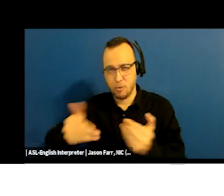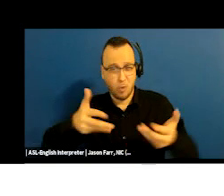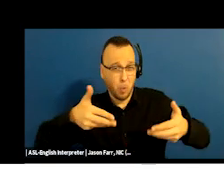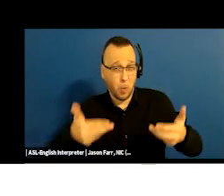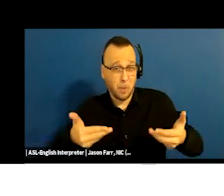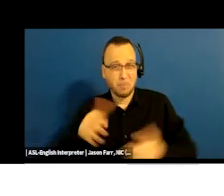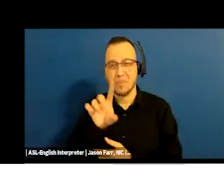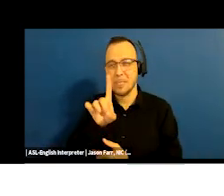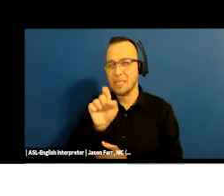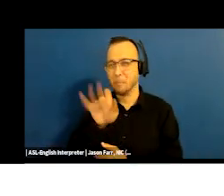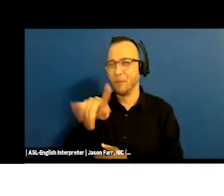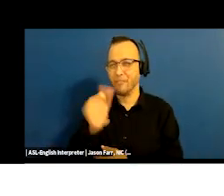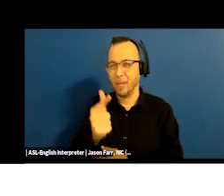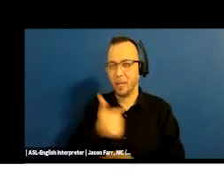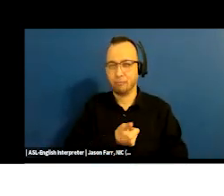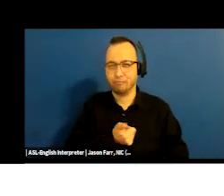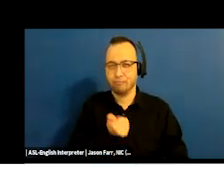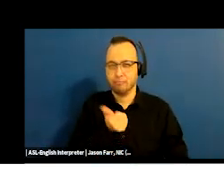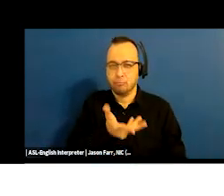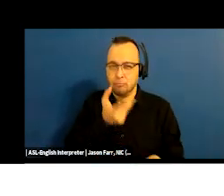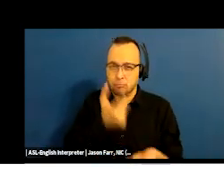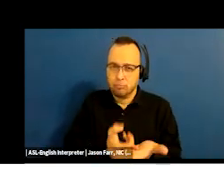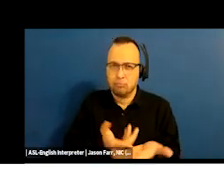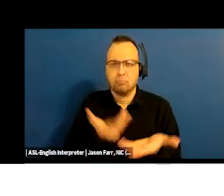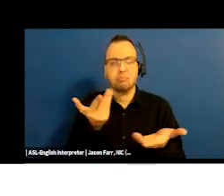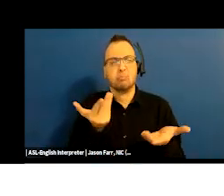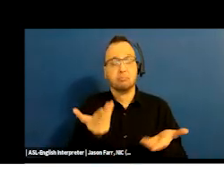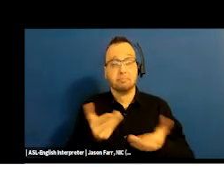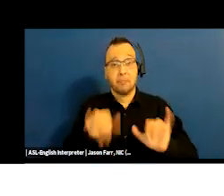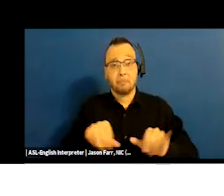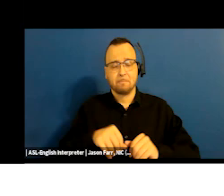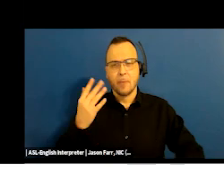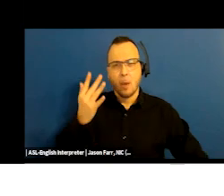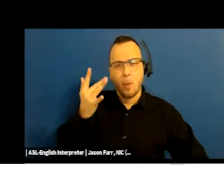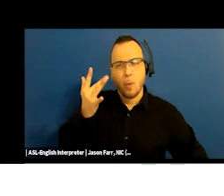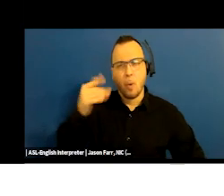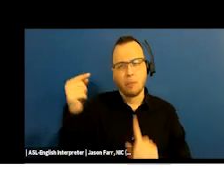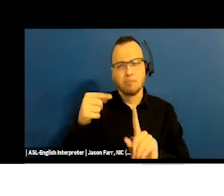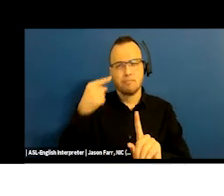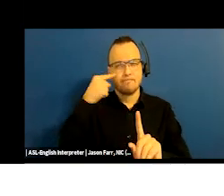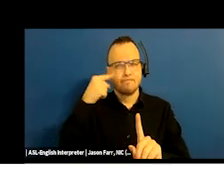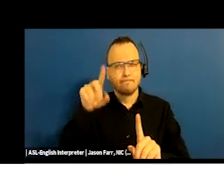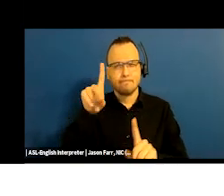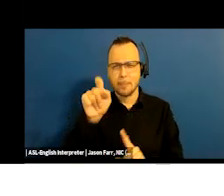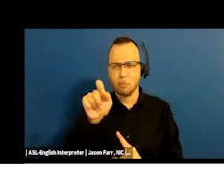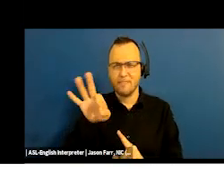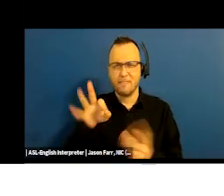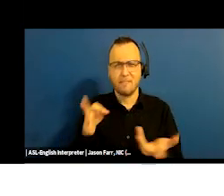there is an opportunity that happens immediately right after, and then within hours or days after,